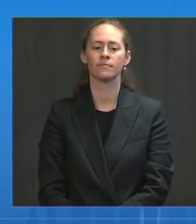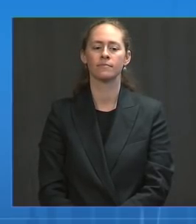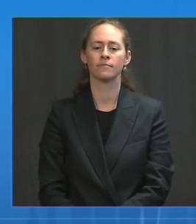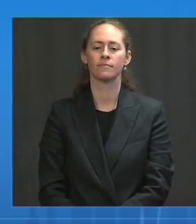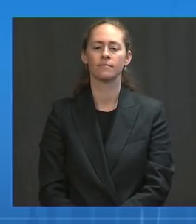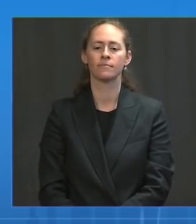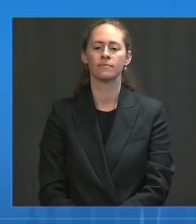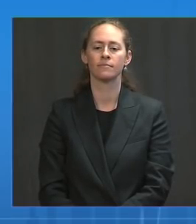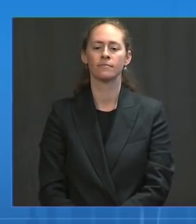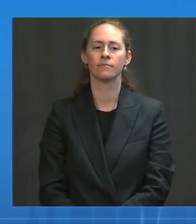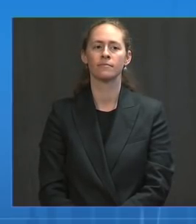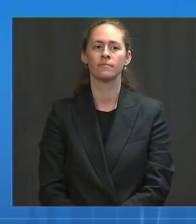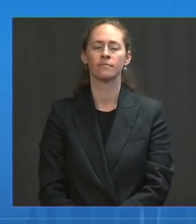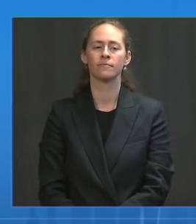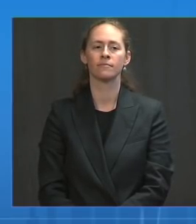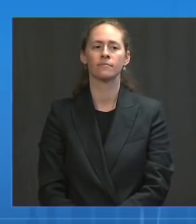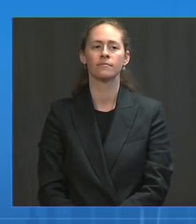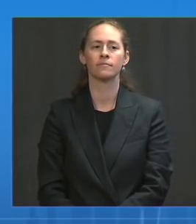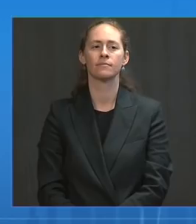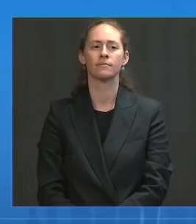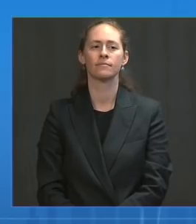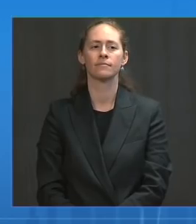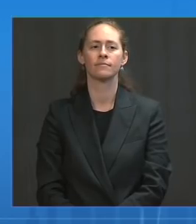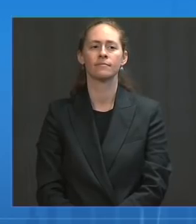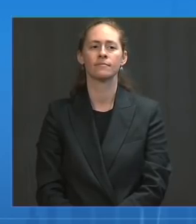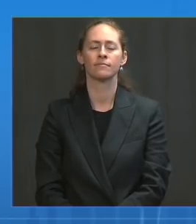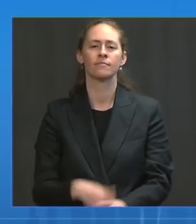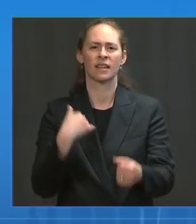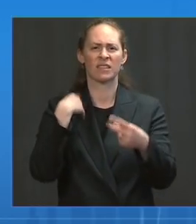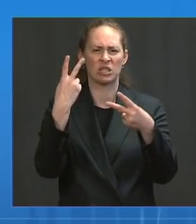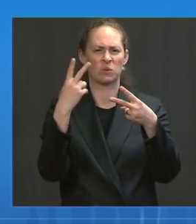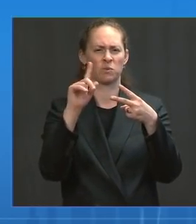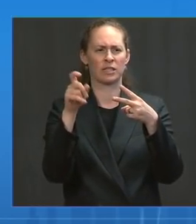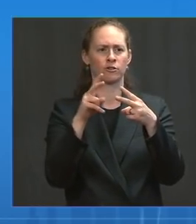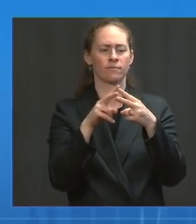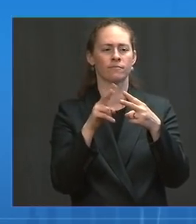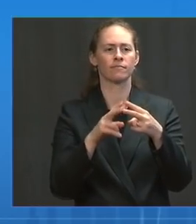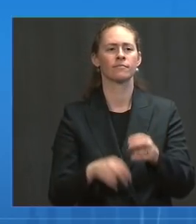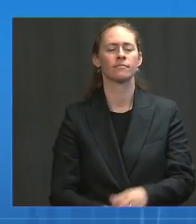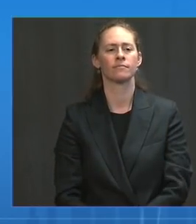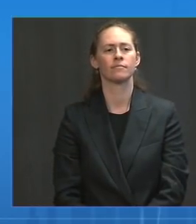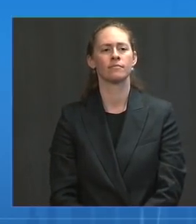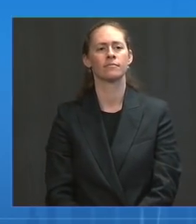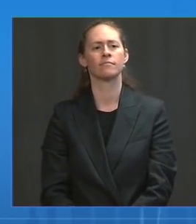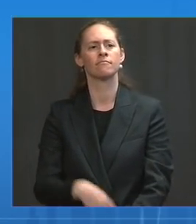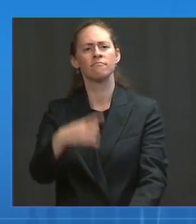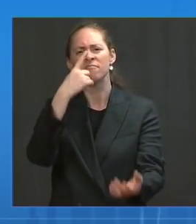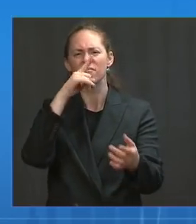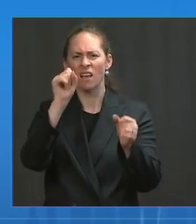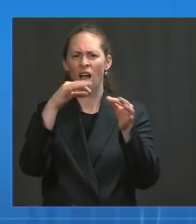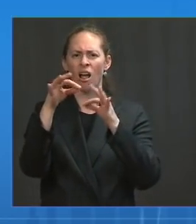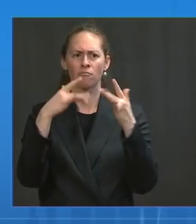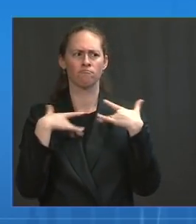The Press: Thanks very much. Well, two questions. Jeff, could you weigh in on the Olympics and the given the new state of emergency,